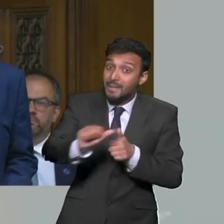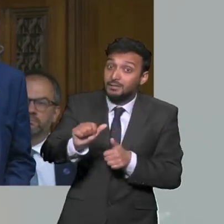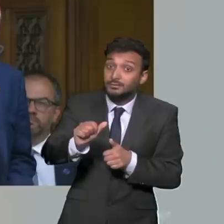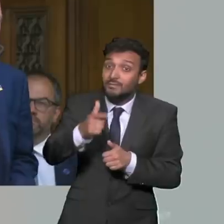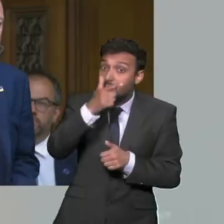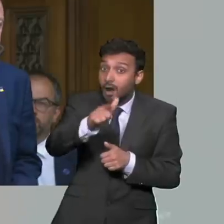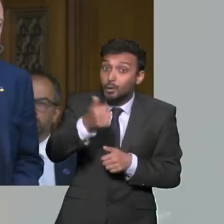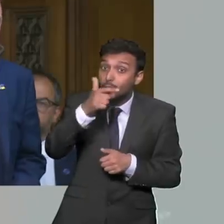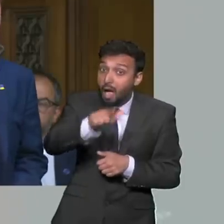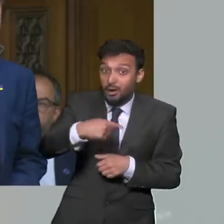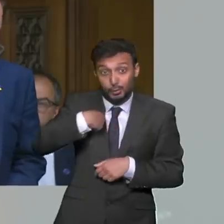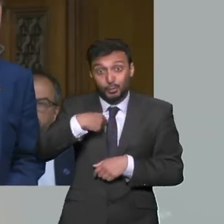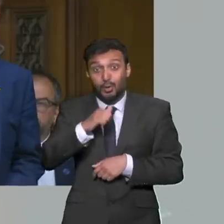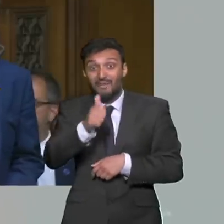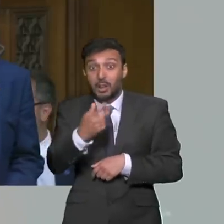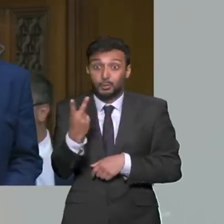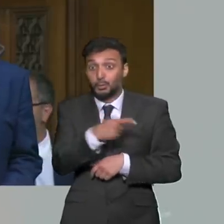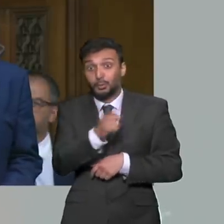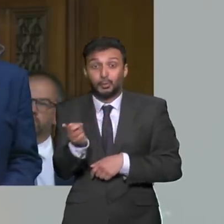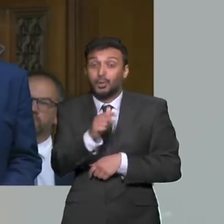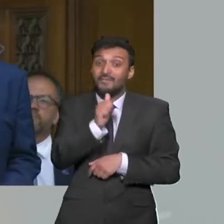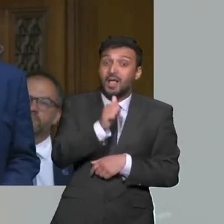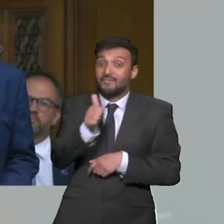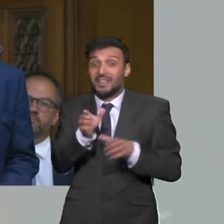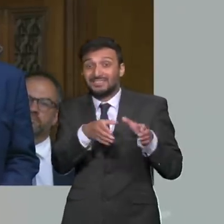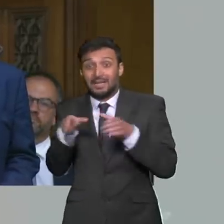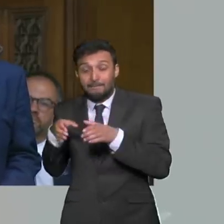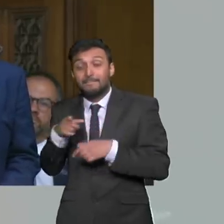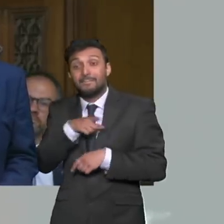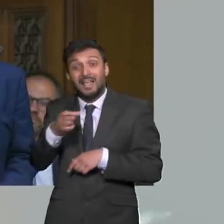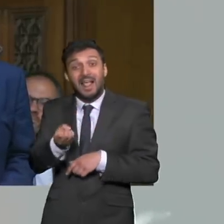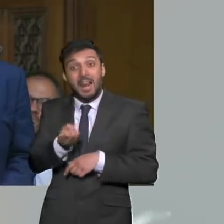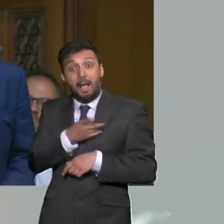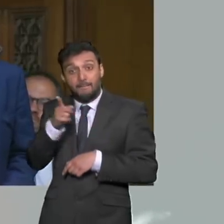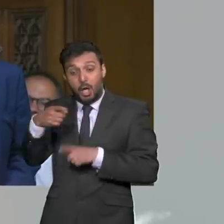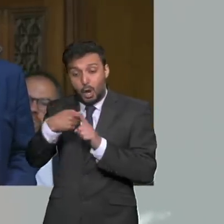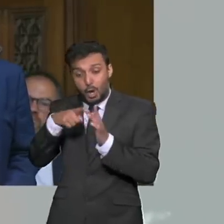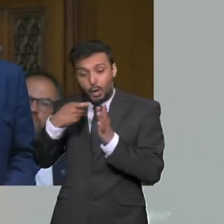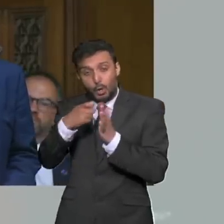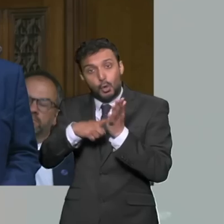agree with me that the best way that Labour-run Kirklees Council can honour the sporting tradition